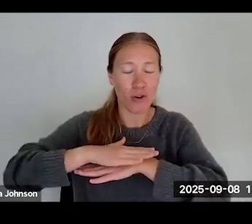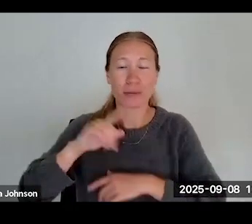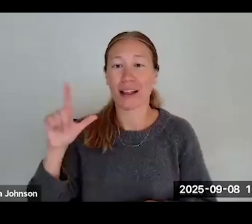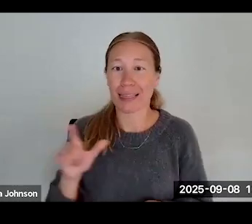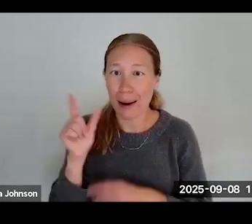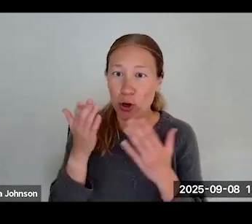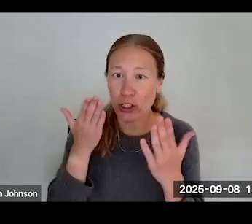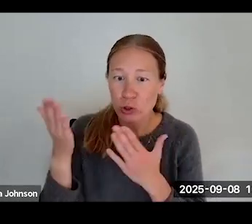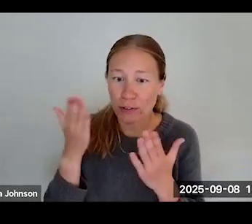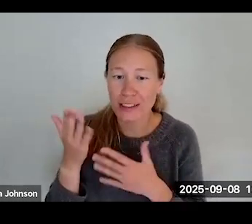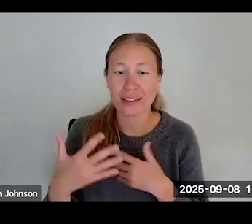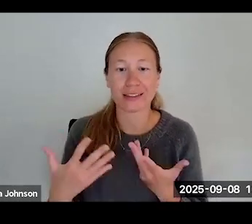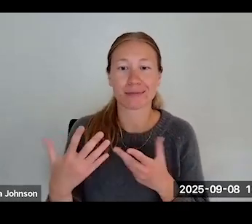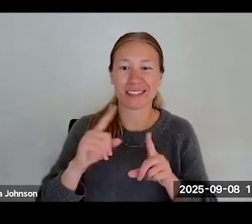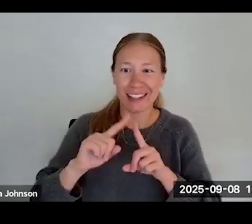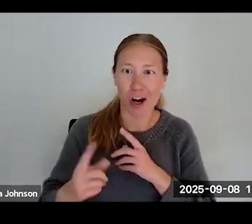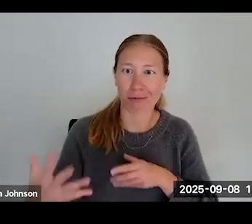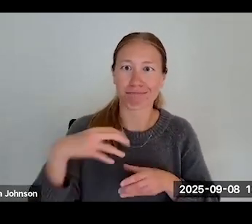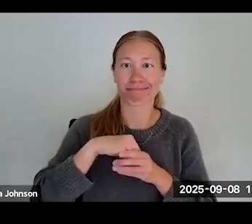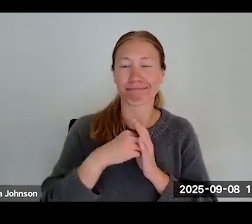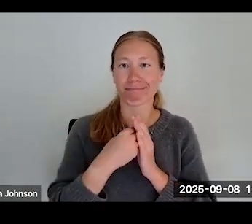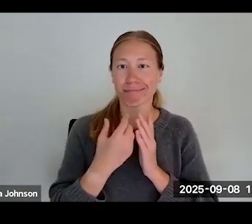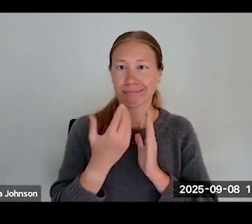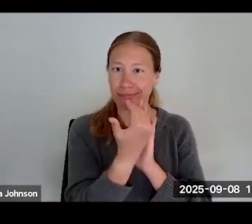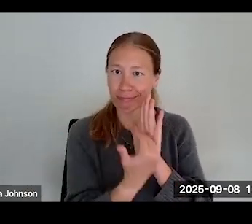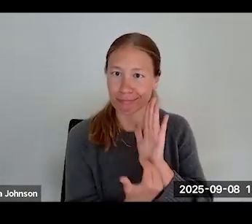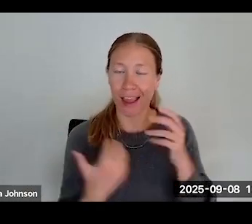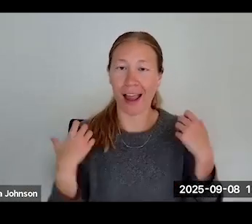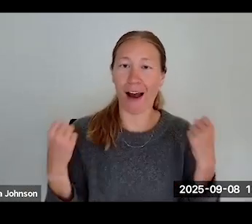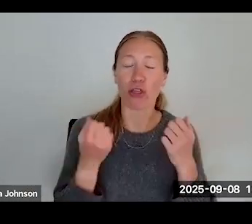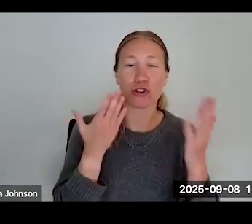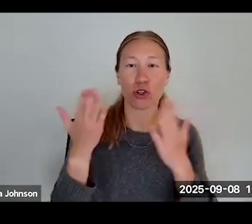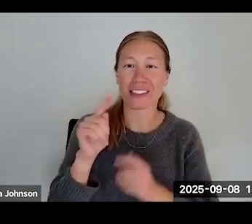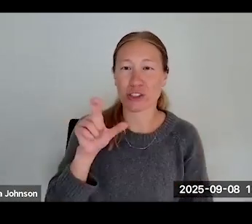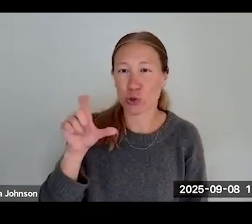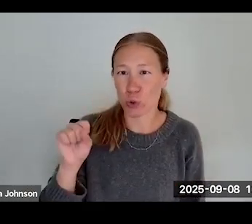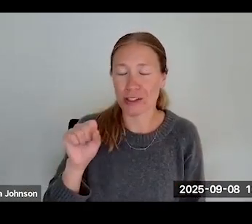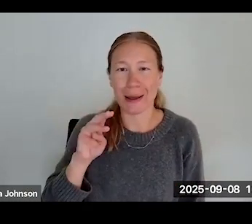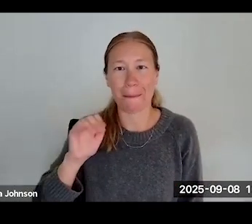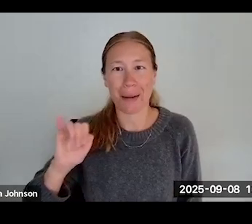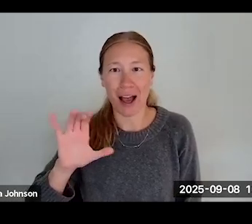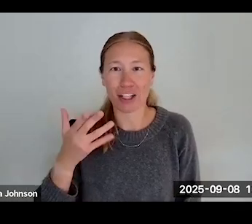such as our collections interfaces, health services tools like MiChart, as well as research tools,